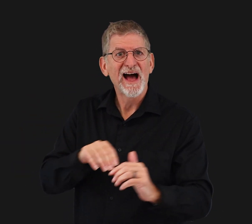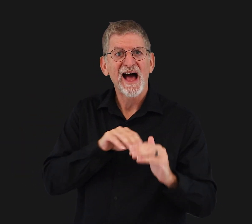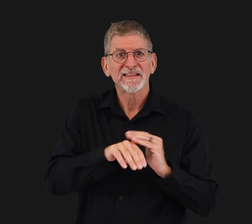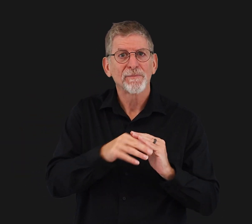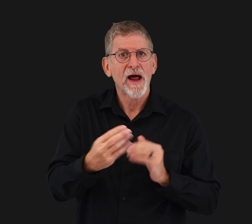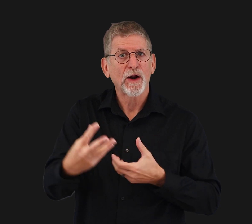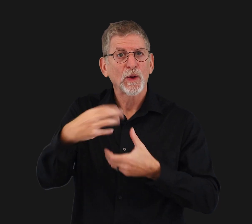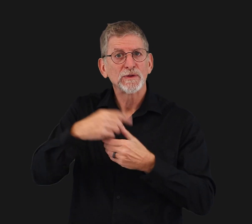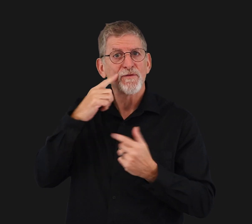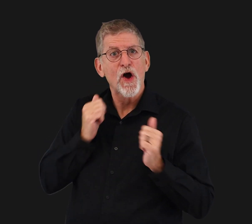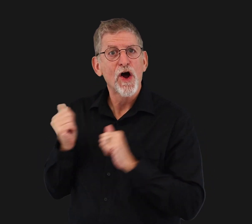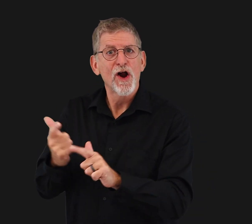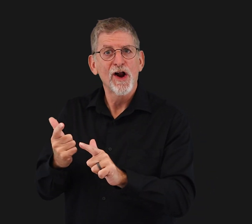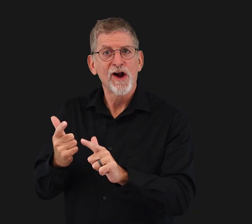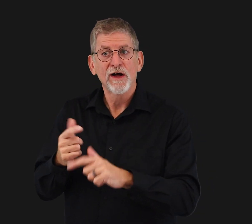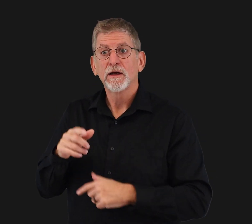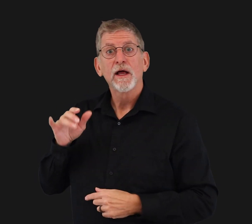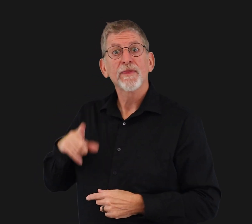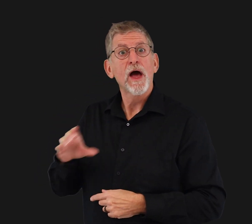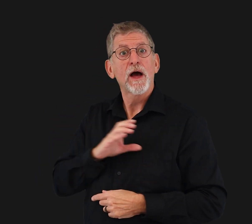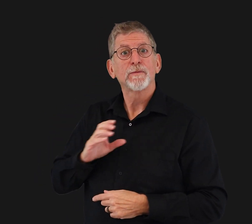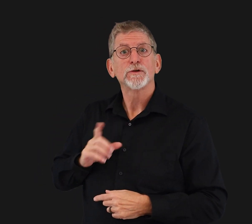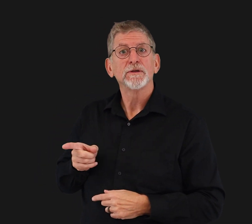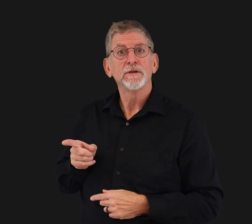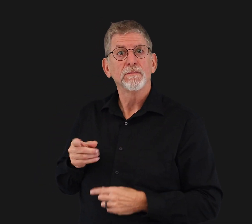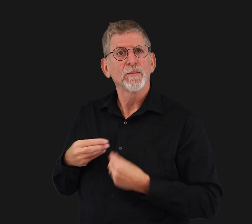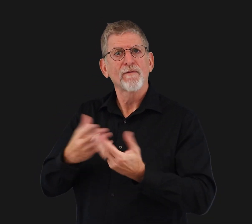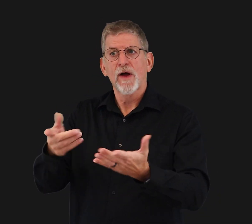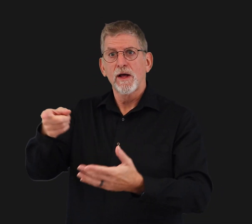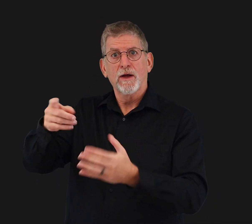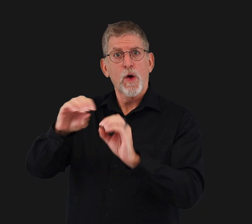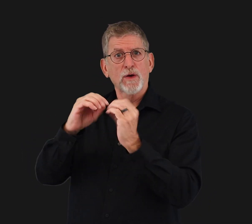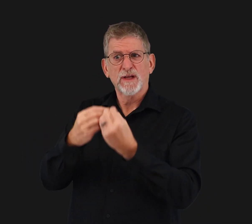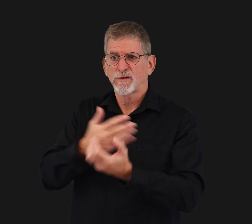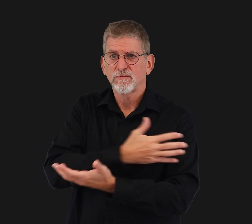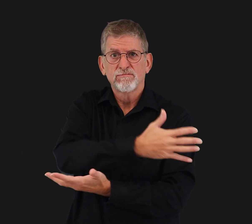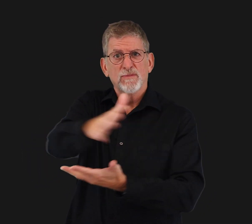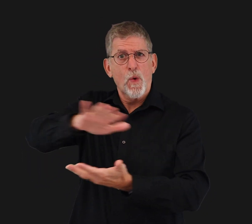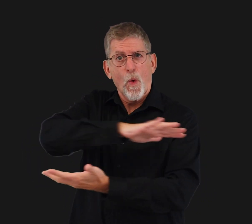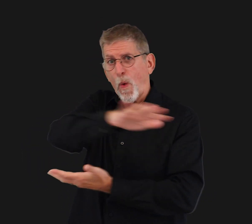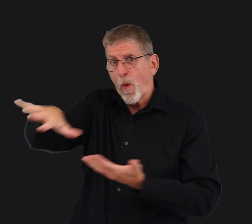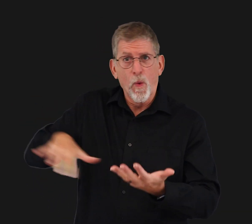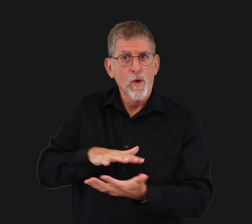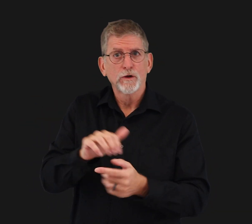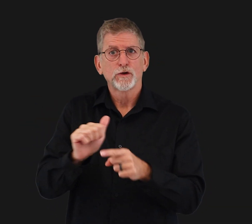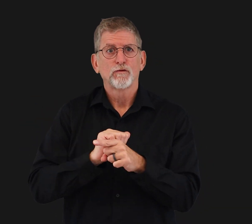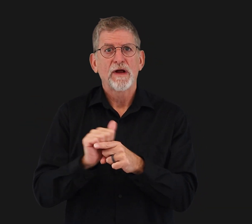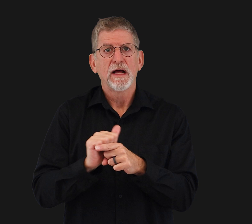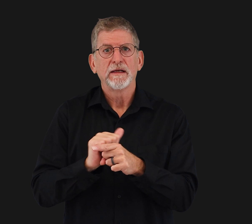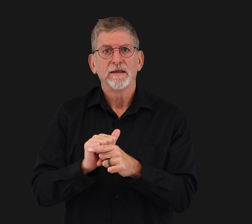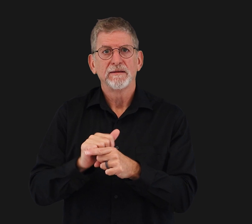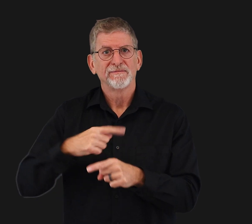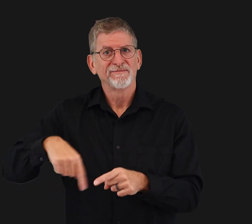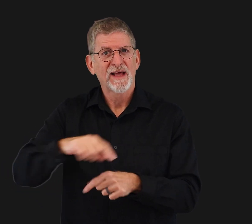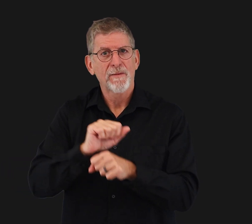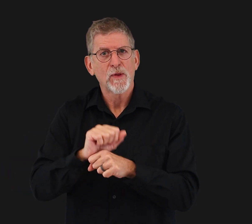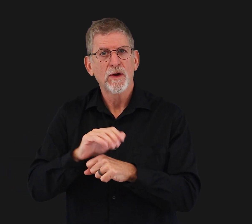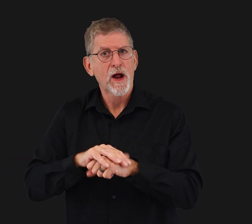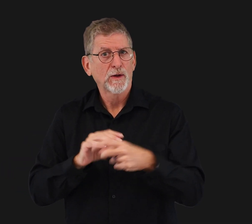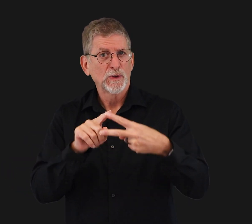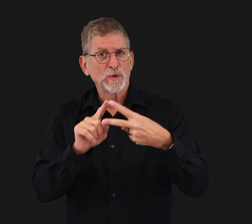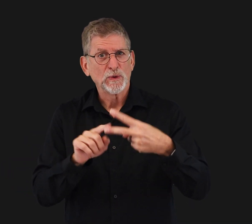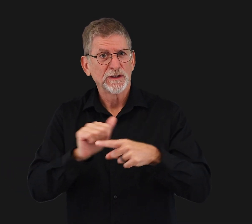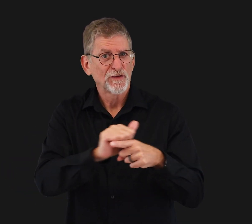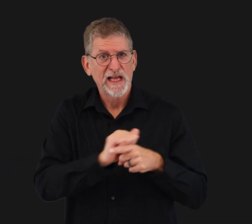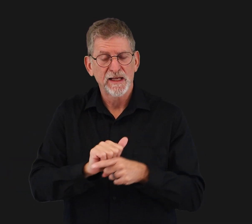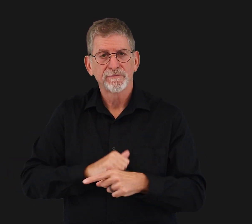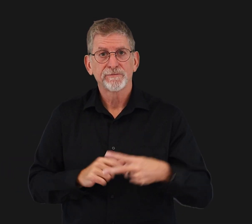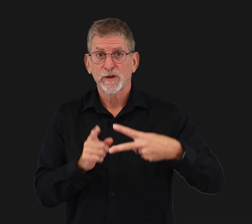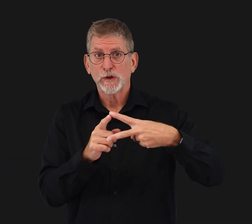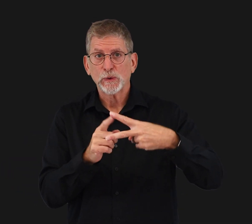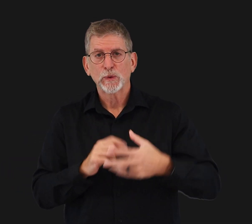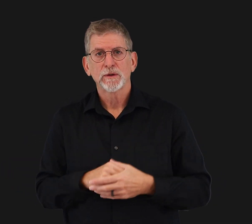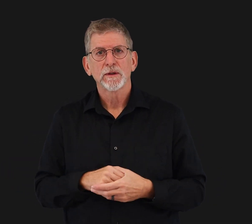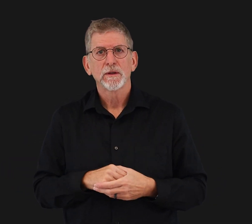Accessibility and Inclusion for All, the Commission provided organization-wide training to its employees on: